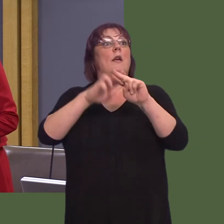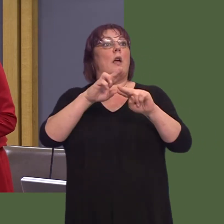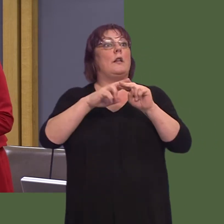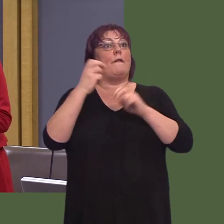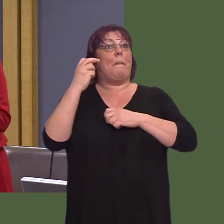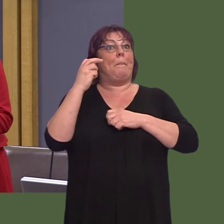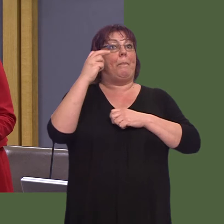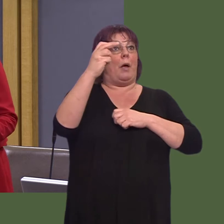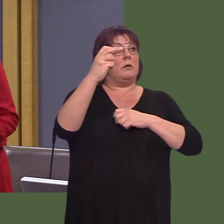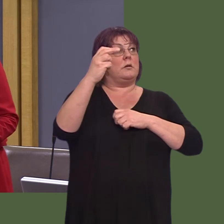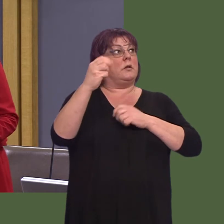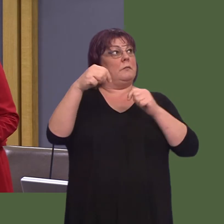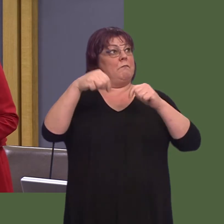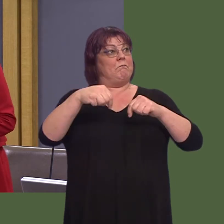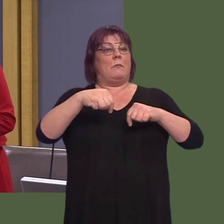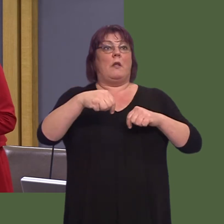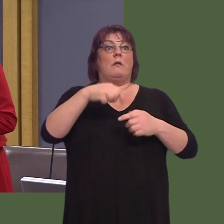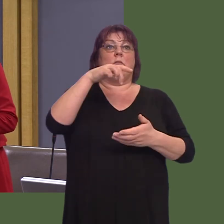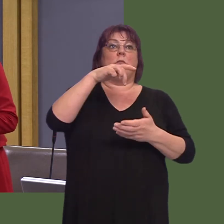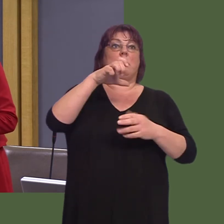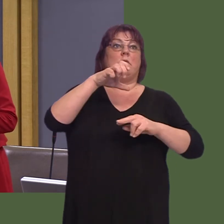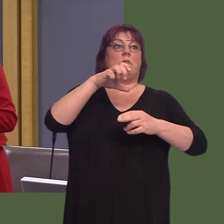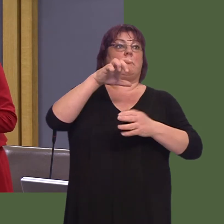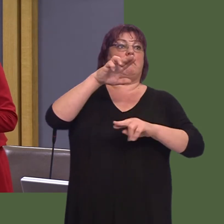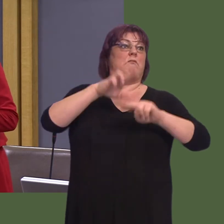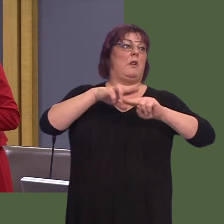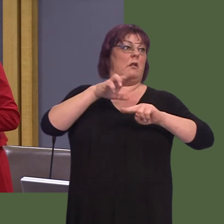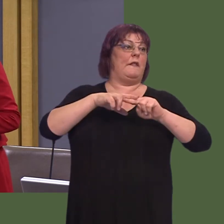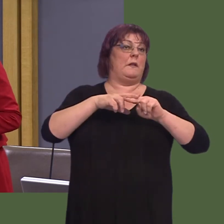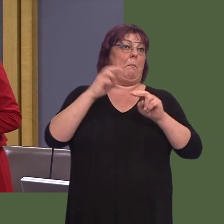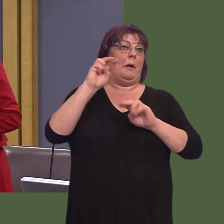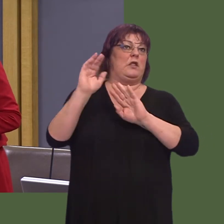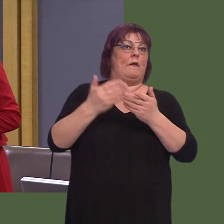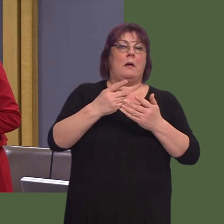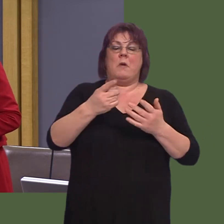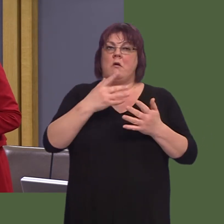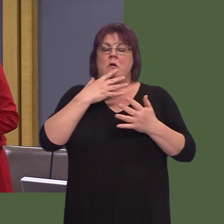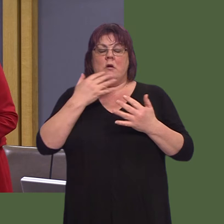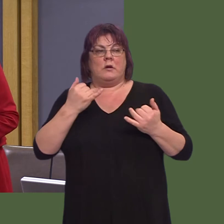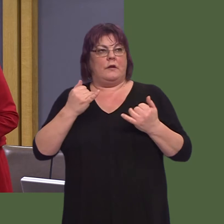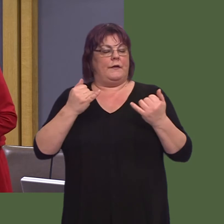Cardiff Bus is the municipal bus service and they are being subjected to aggressive assaults